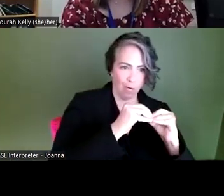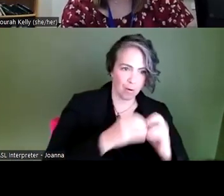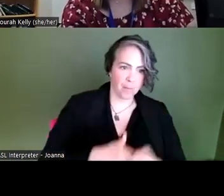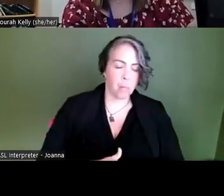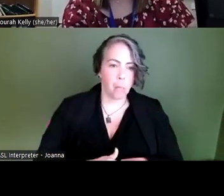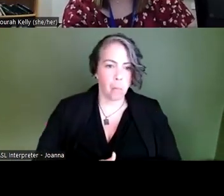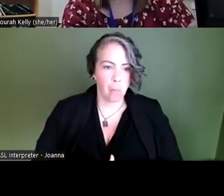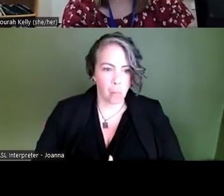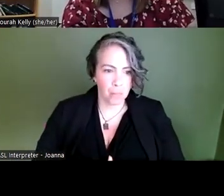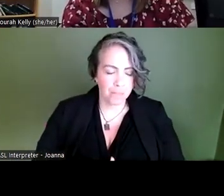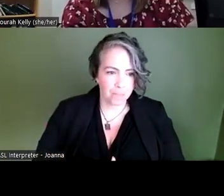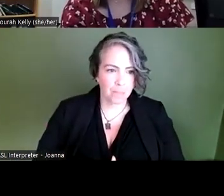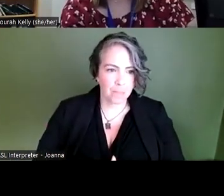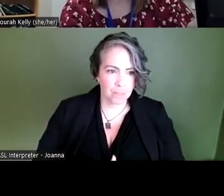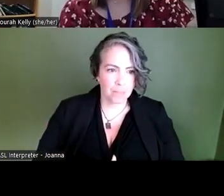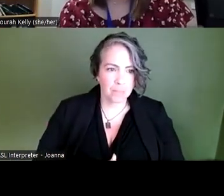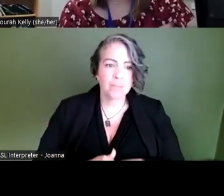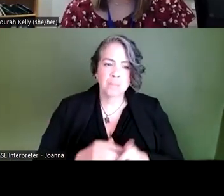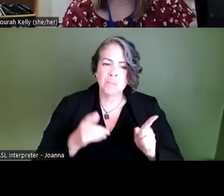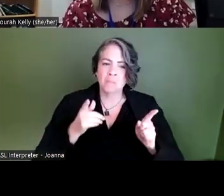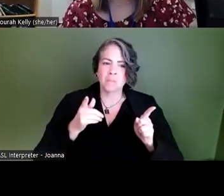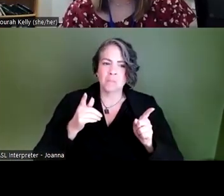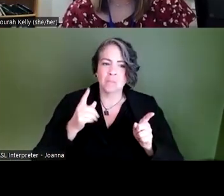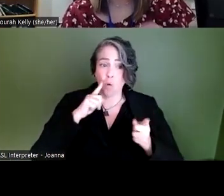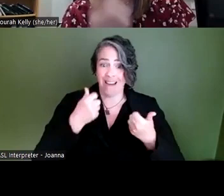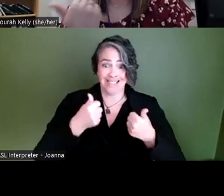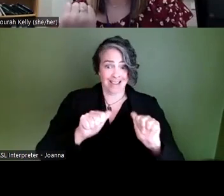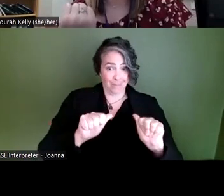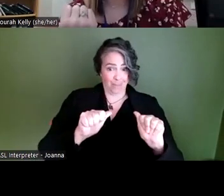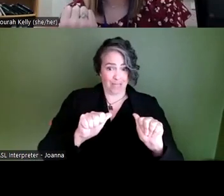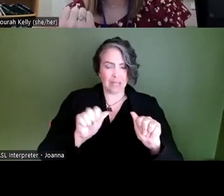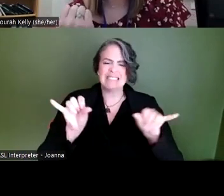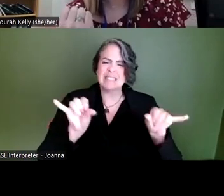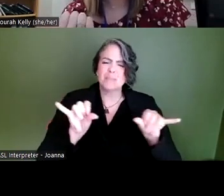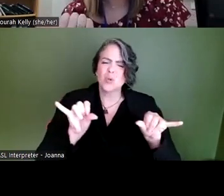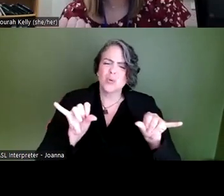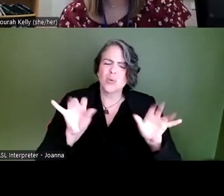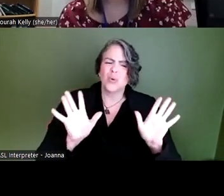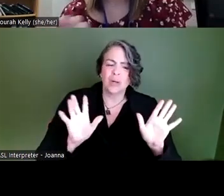but still the same patterns or similar patterns. So emerging adults compared to older adults, and